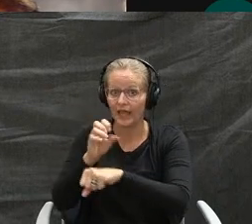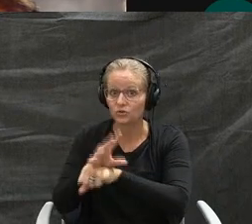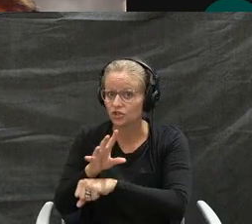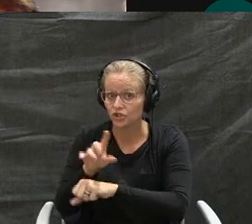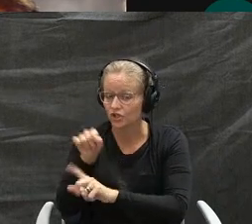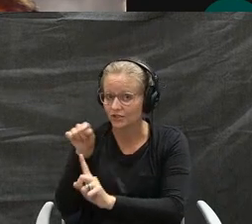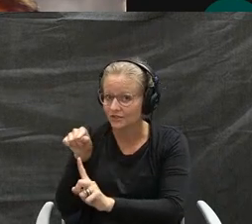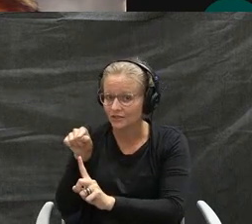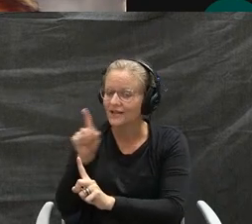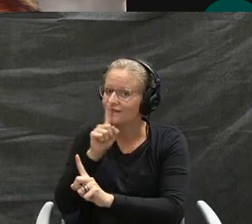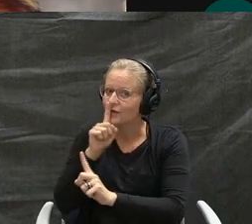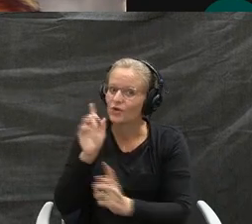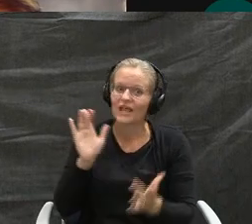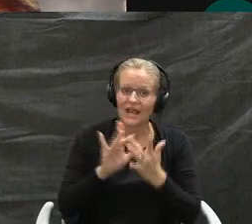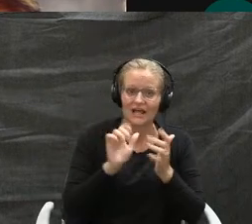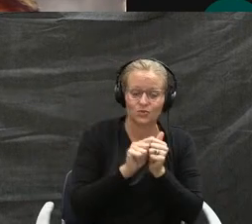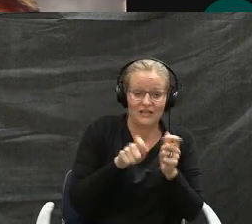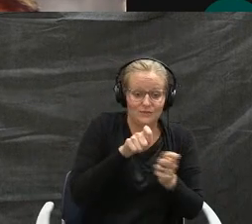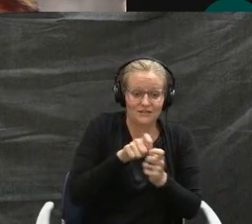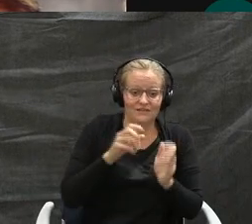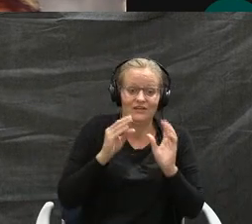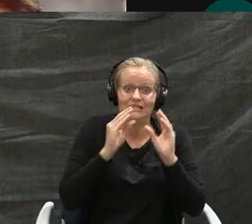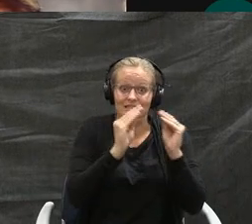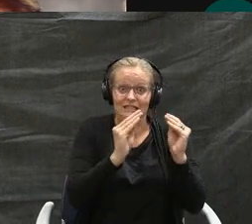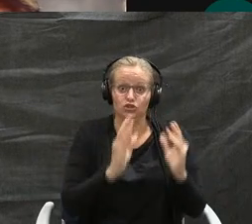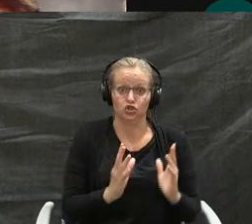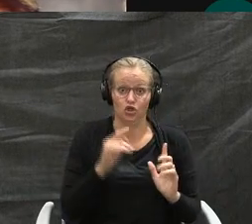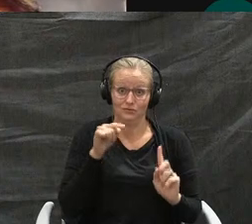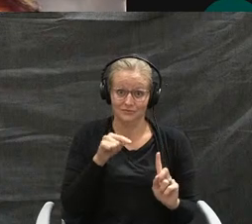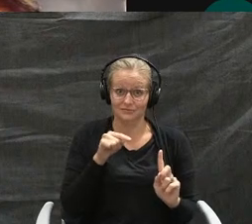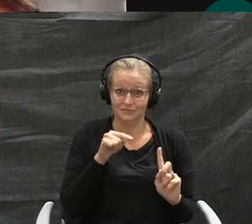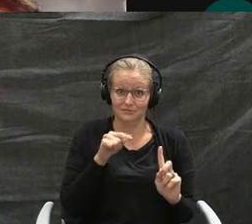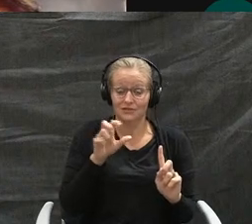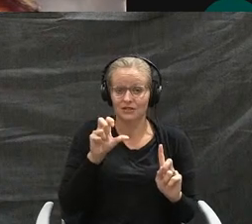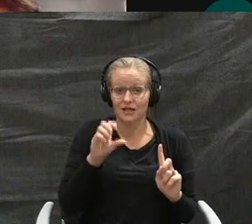an issue, they reached out to a certain teachers and so I think